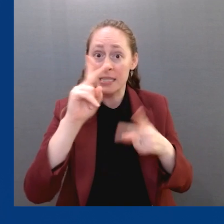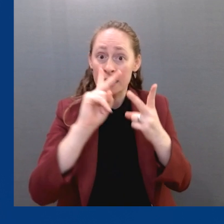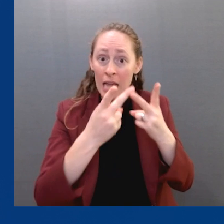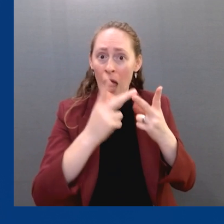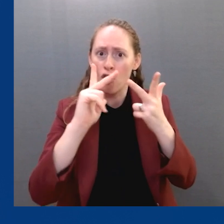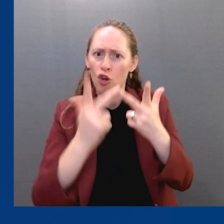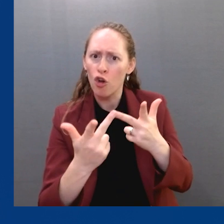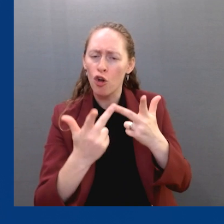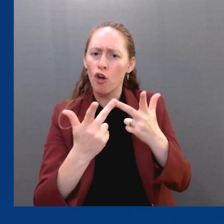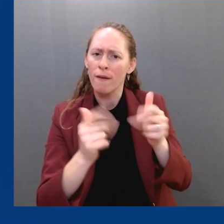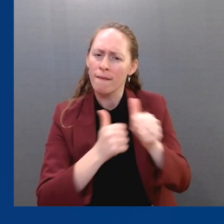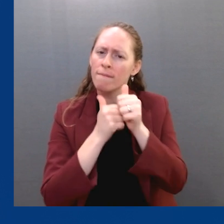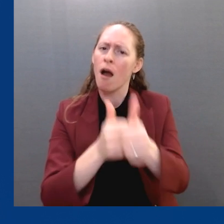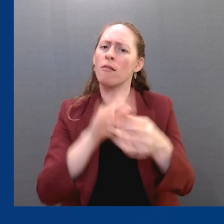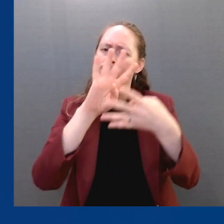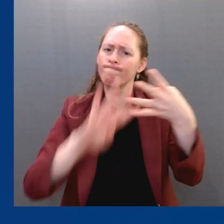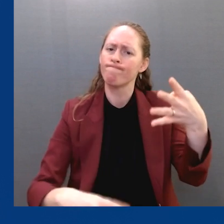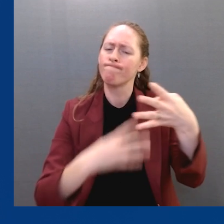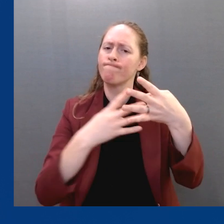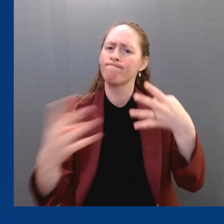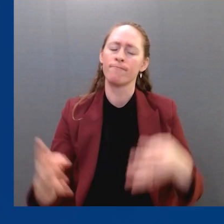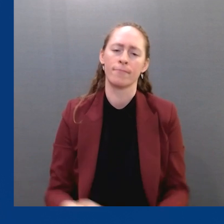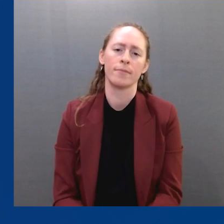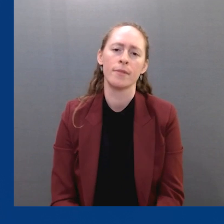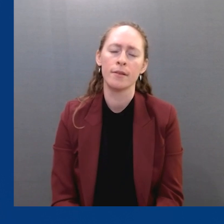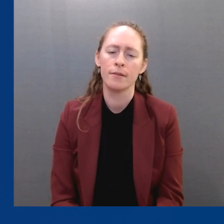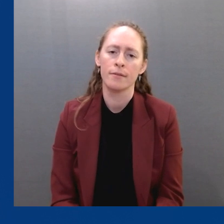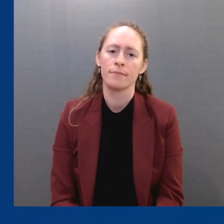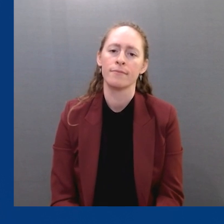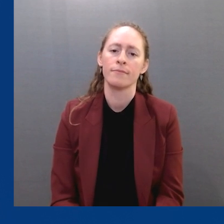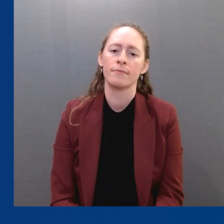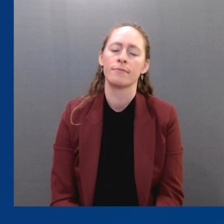Also, we need to monitor the COVID levels in your community,